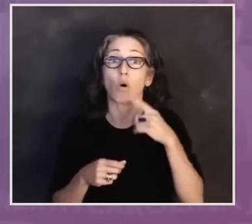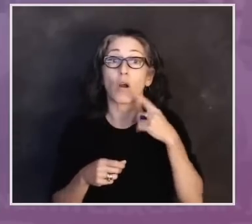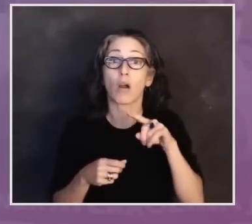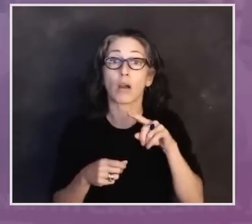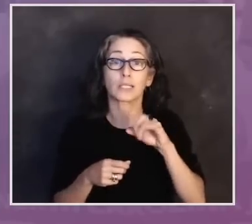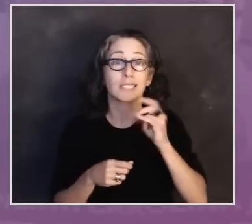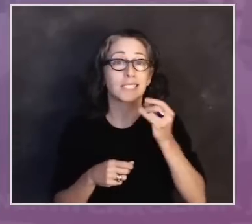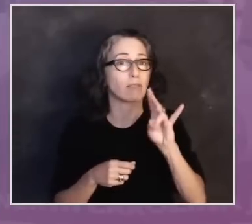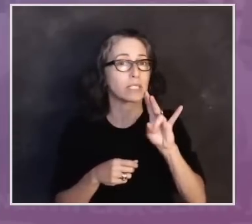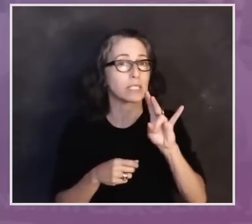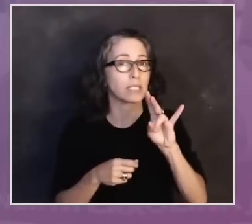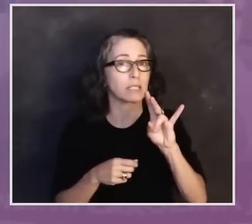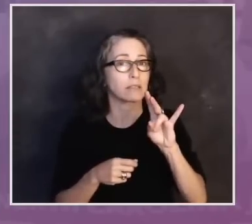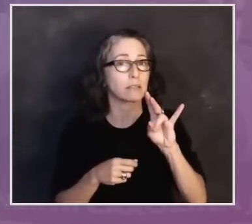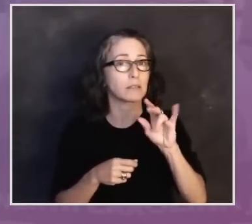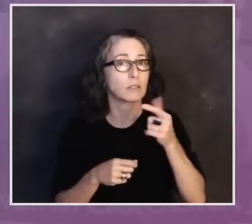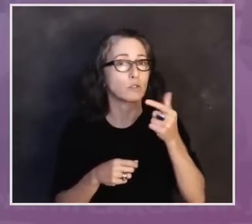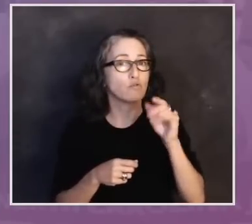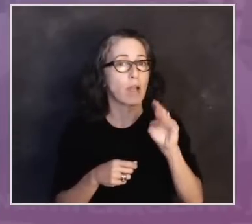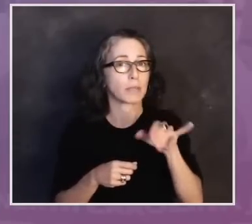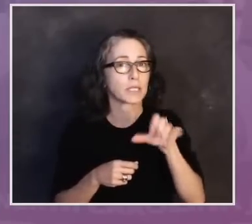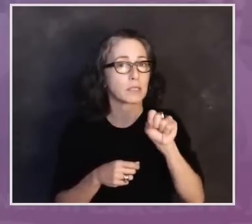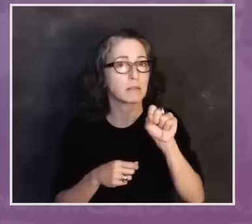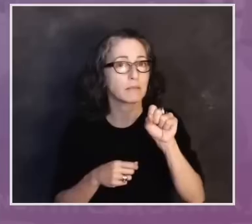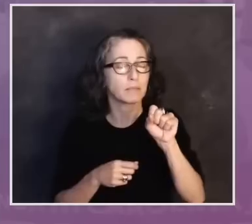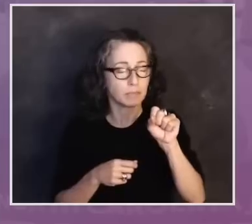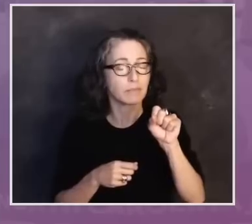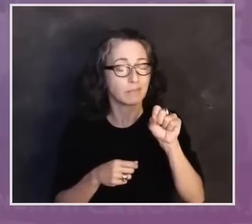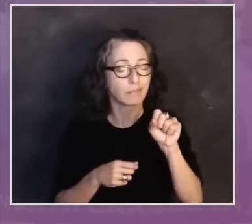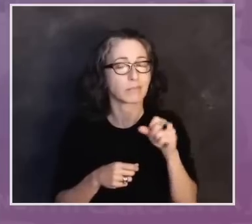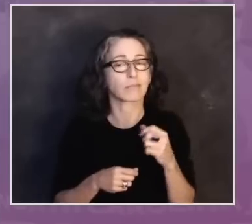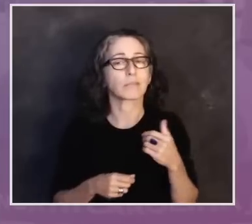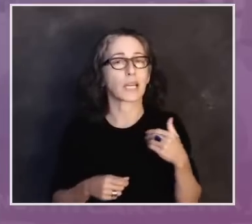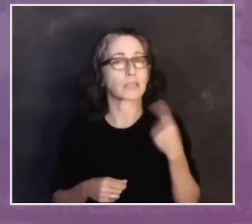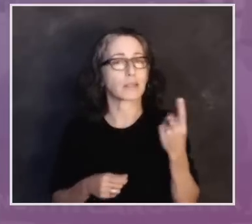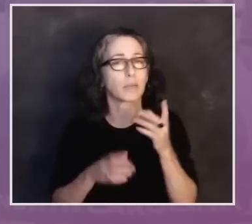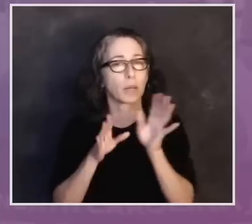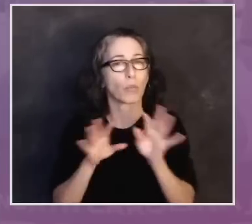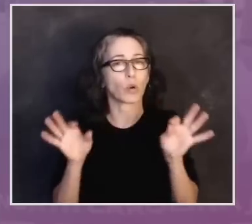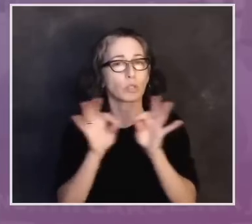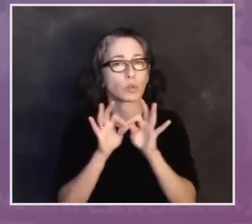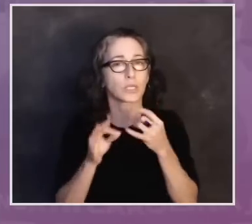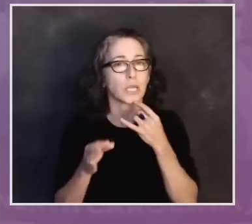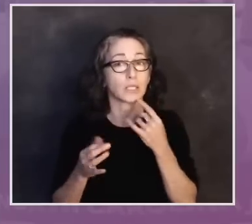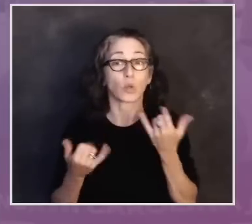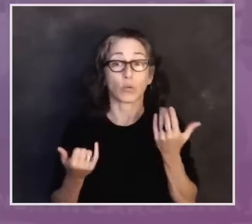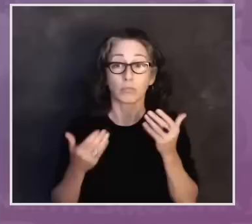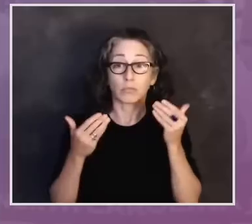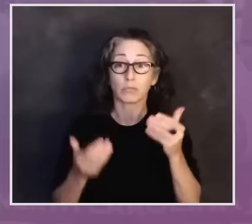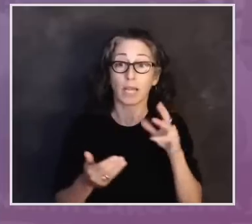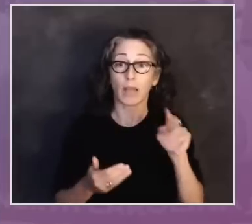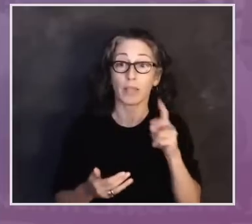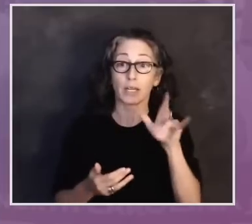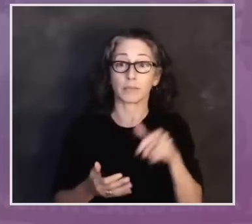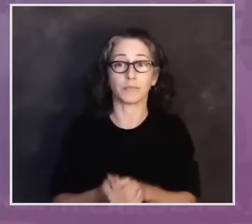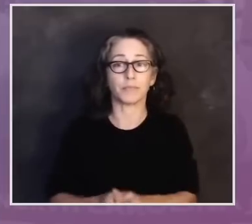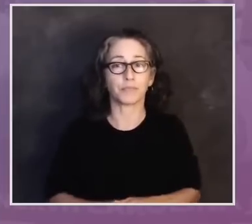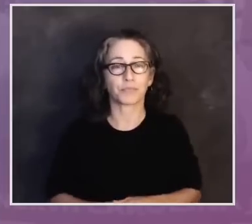RECORDING ARTIST. HE HAS BEEN NOMINATED FOR 17 GRAMMY AWARDS. AND HE HAS SOMETHING VALUABLE